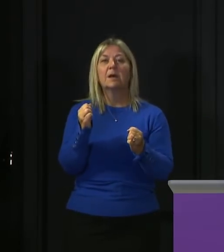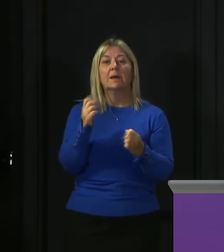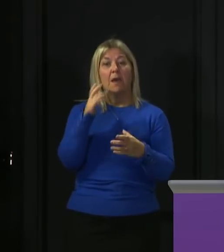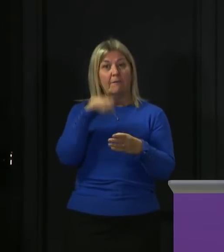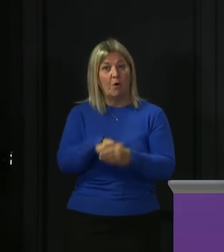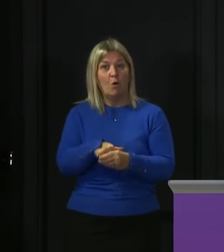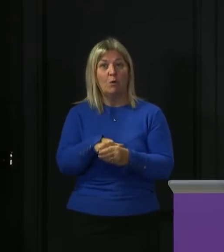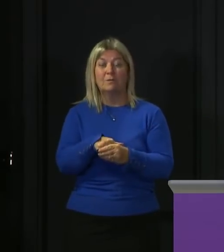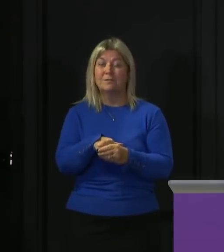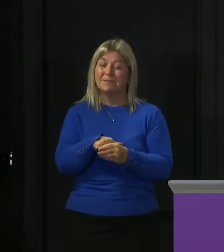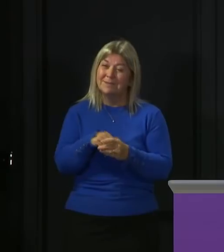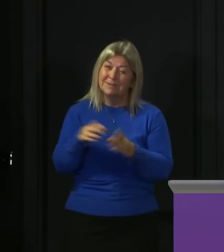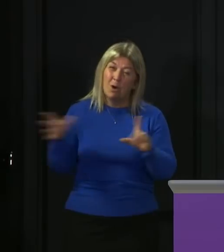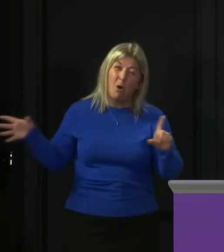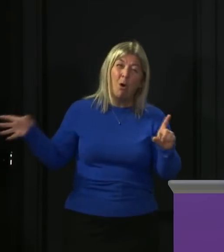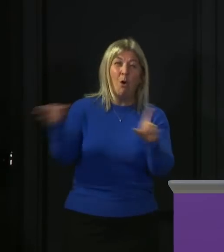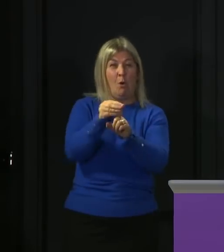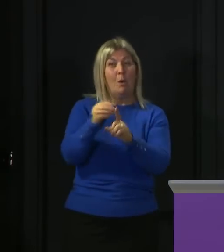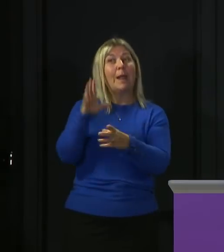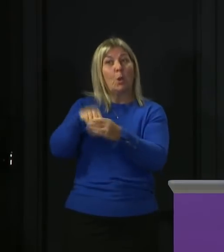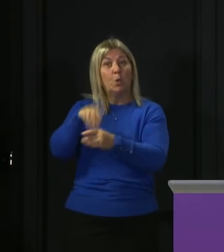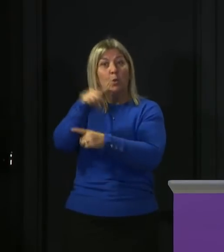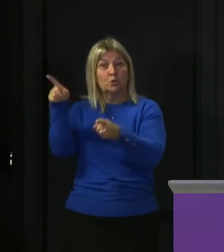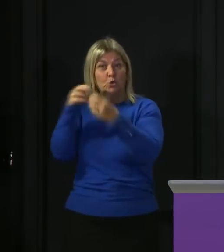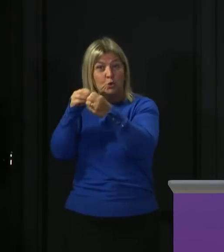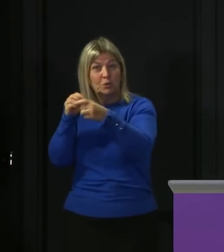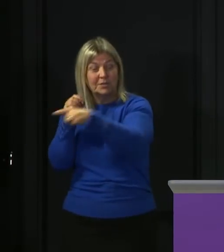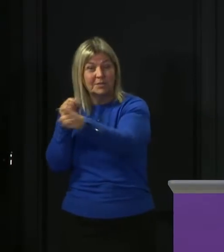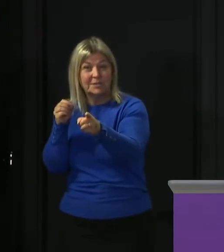doing really difficult things right now. And I wish so much I could say something different